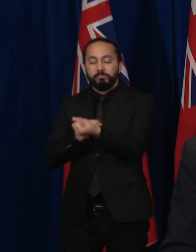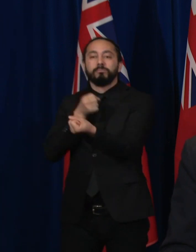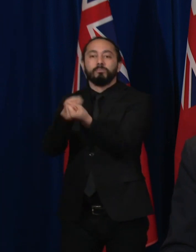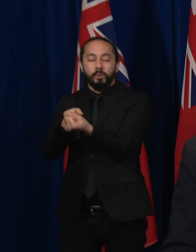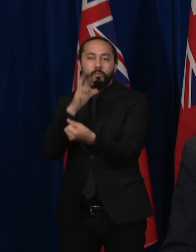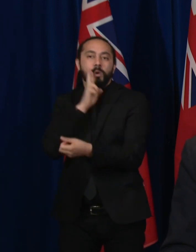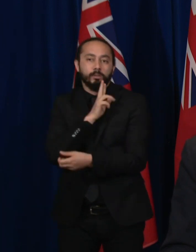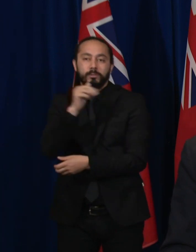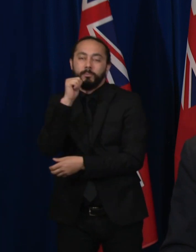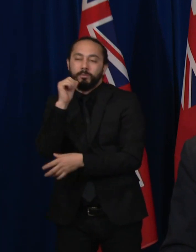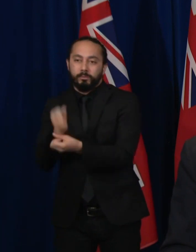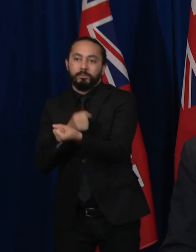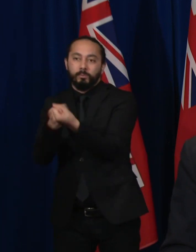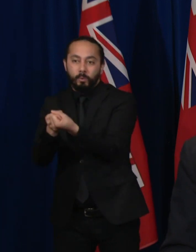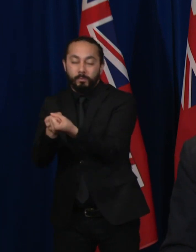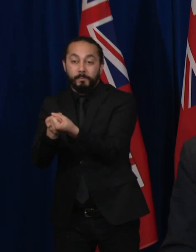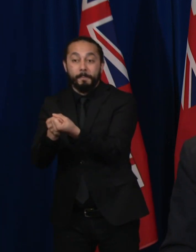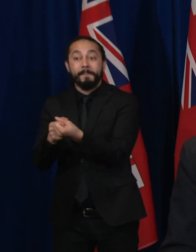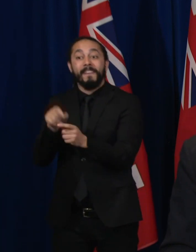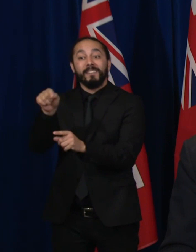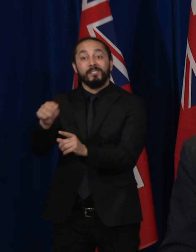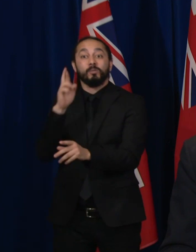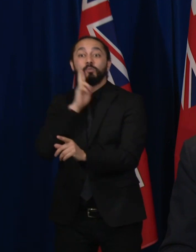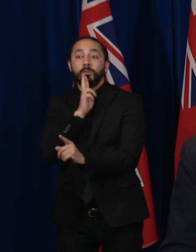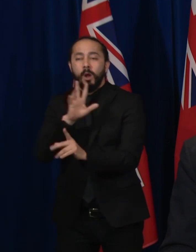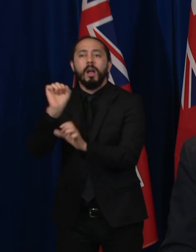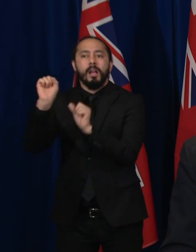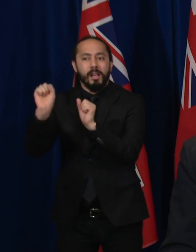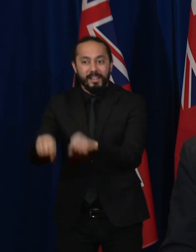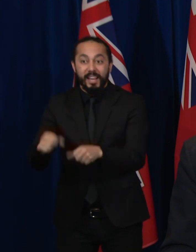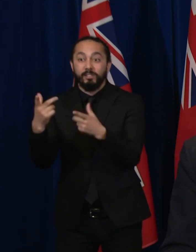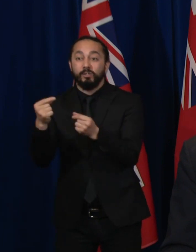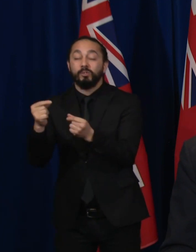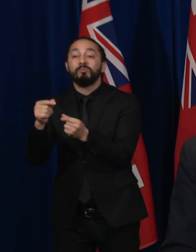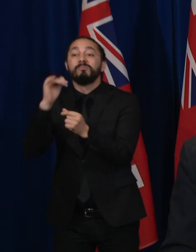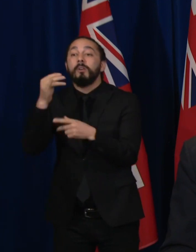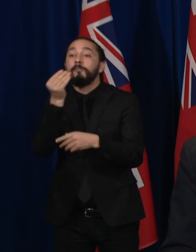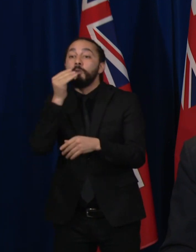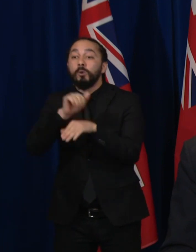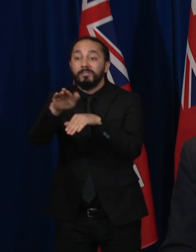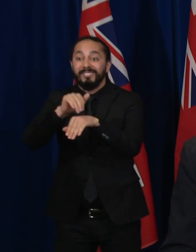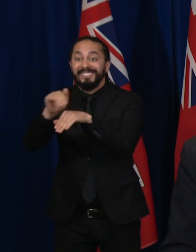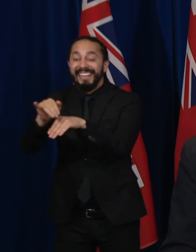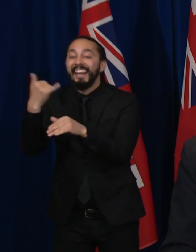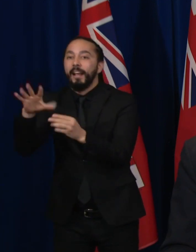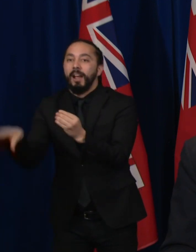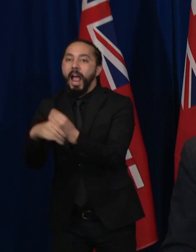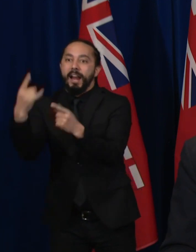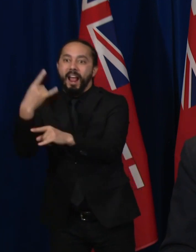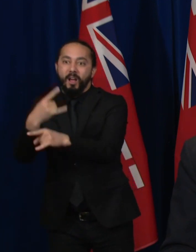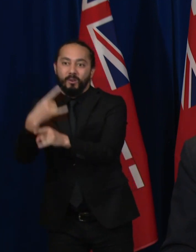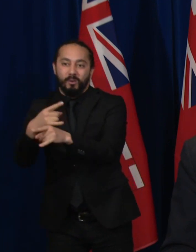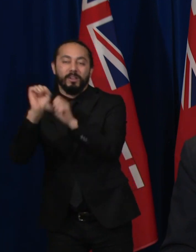take-out and delivery of alcohol with we can not consecrate -- we can not hallow, this ground-- a food order from licensed restaurants and bars. Delivery can be carried out The brave men, living and dead, who struggled here,